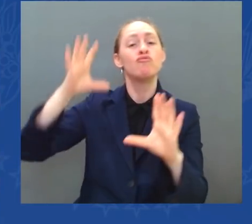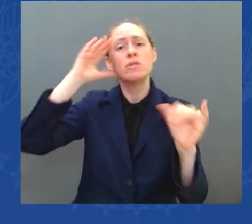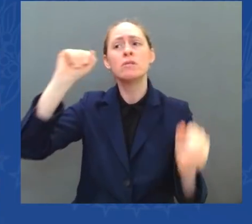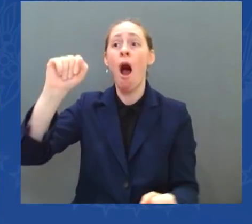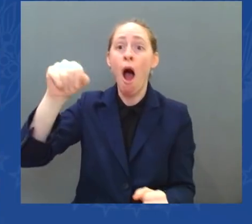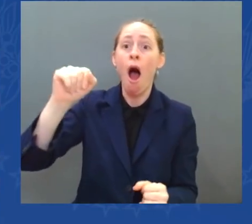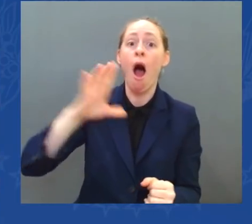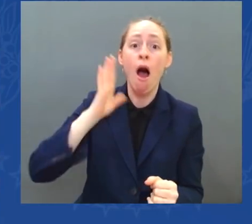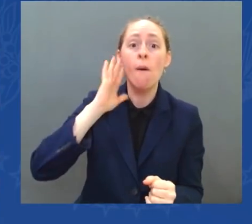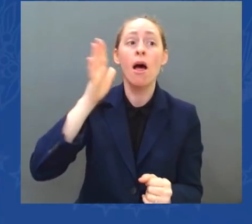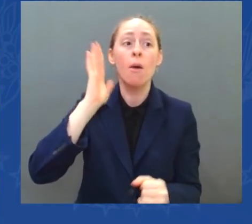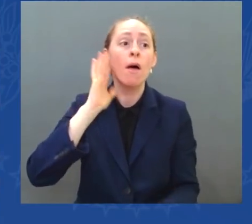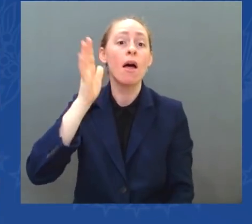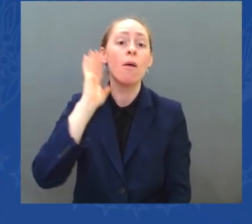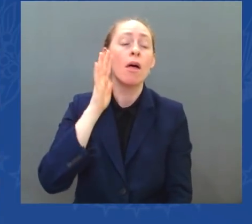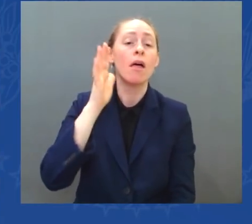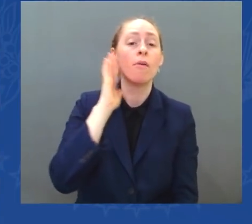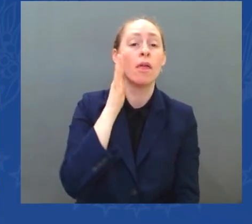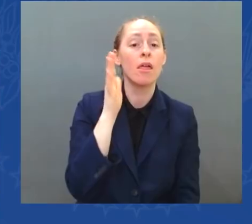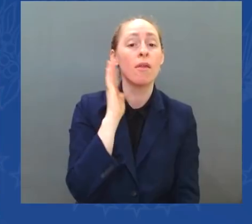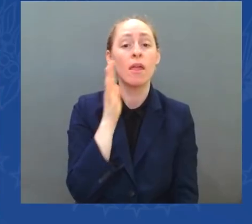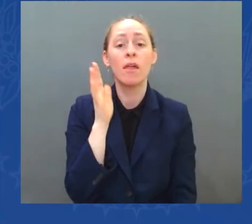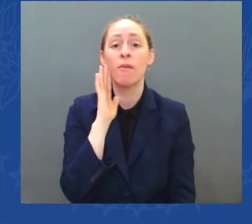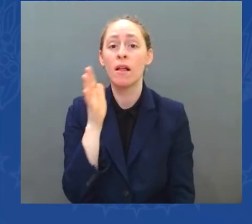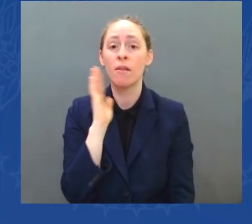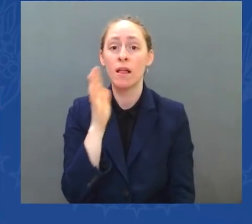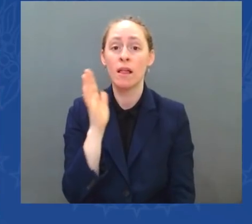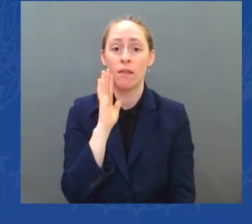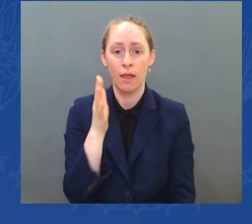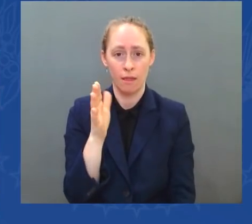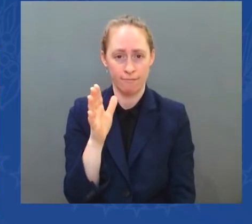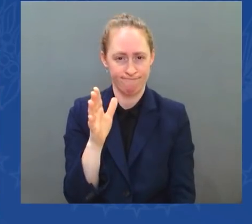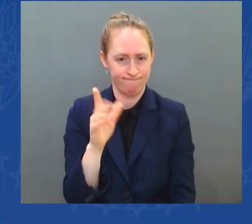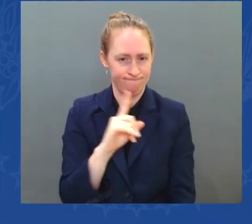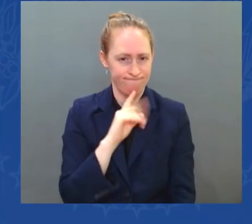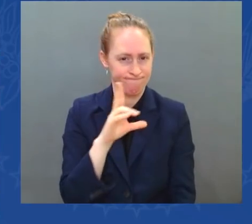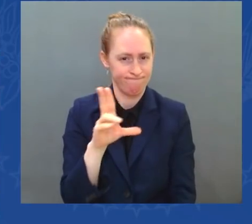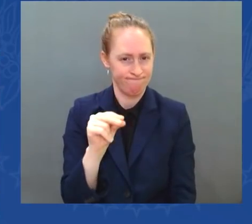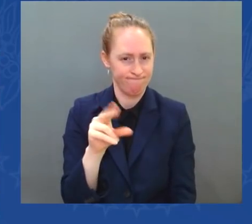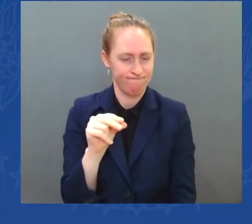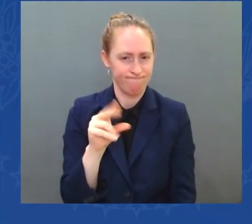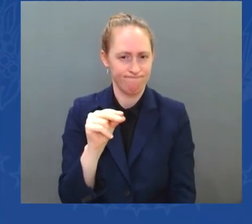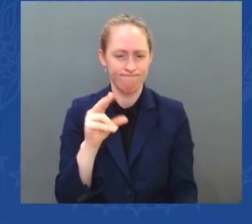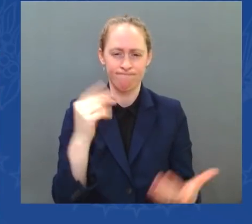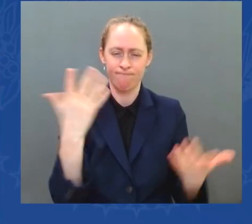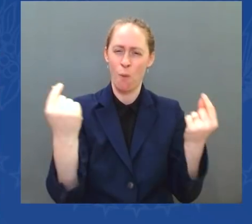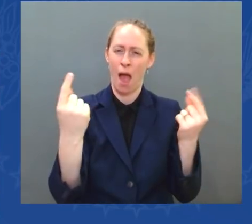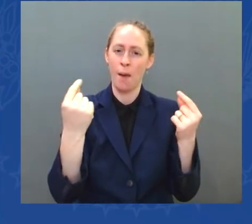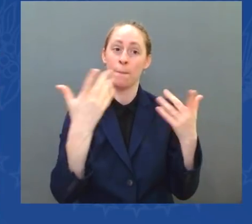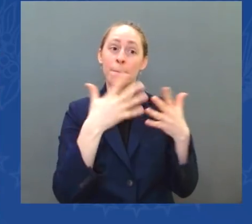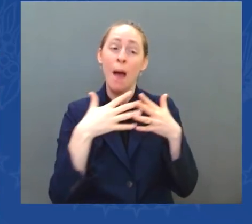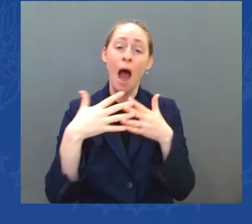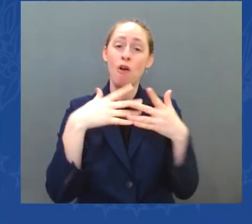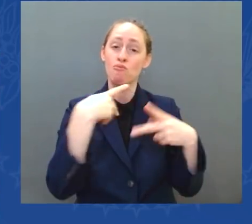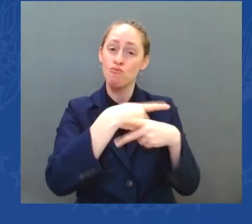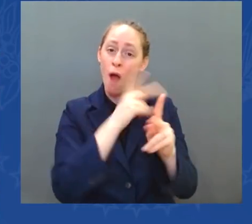My administration is making "Buy America" a reality. We created Made in America, in -- an office in the White House,